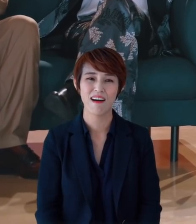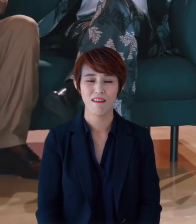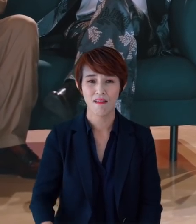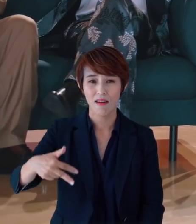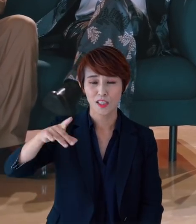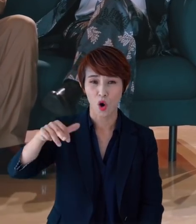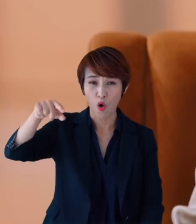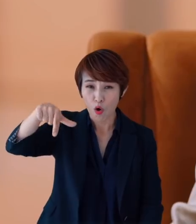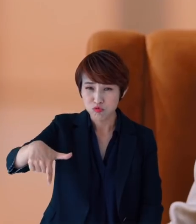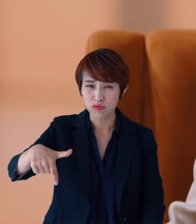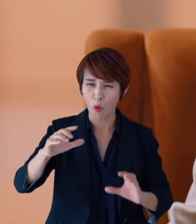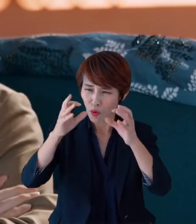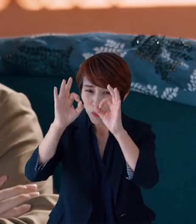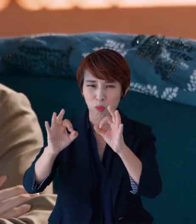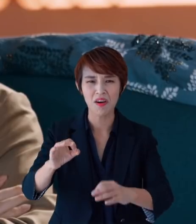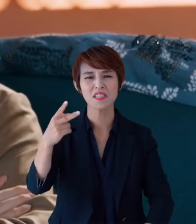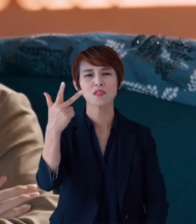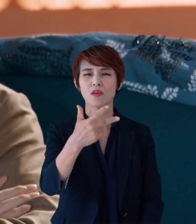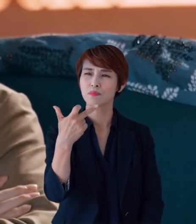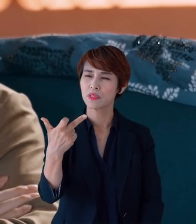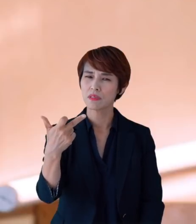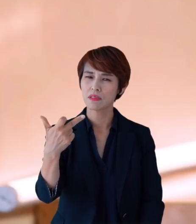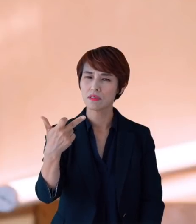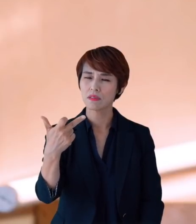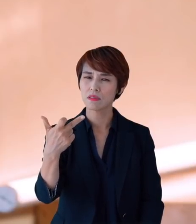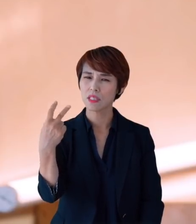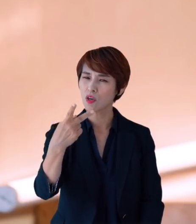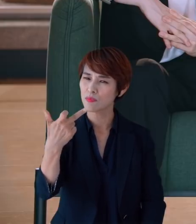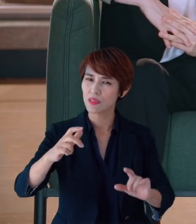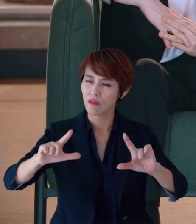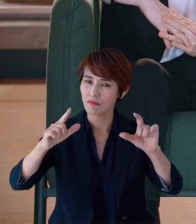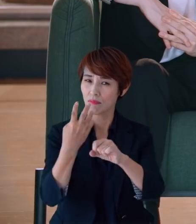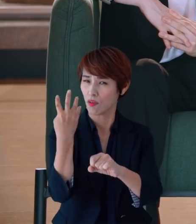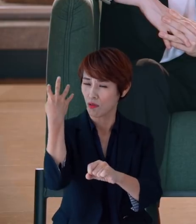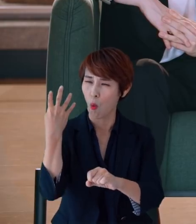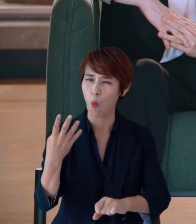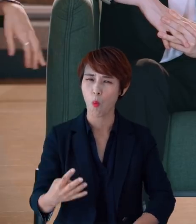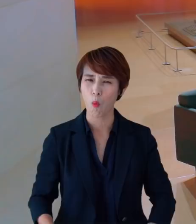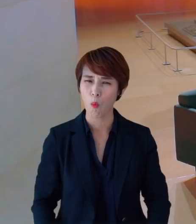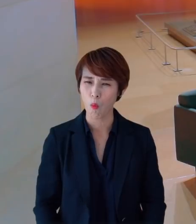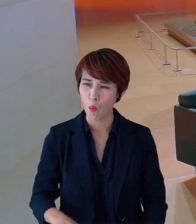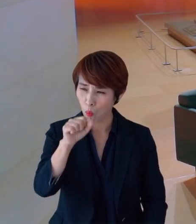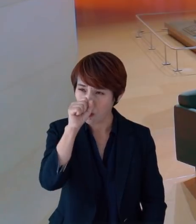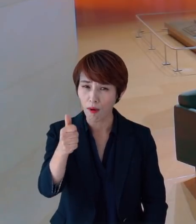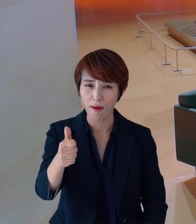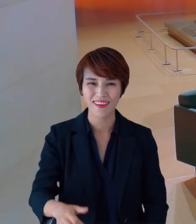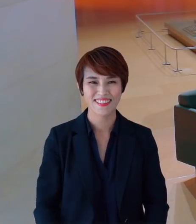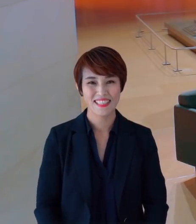Jimin: Jung Kook looks so young. Can’t believe how young he is! j-hope: If it’s 2017, then wow... Jimin: What was it, three or four years ago? Jin: Four years. Jung Kook: Considering that it was from four years ago, it’s really good. The next one is the 2018 version.